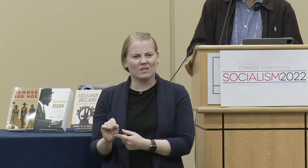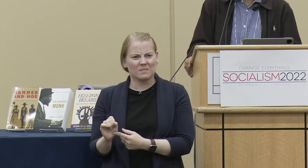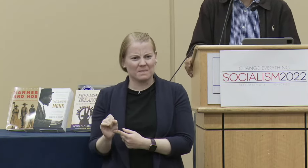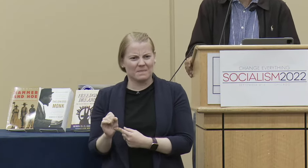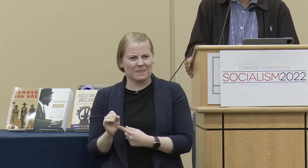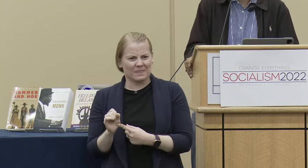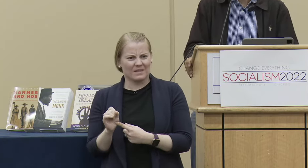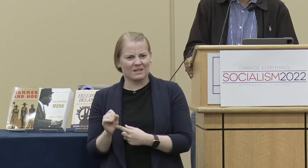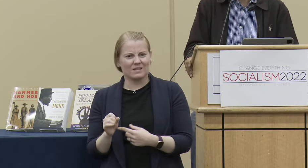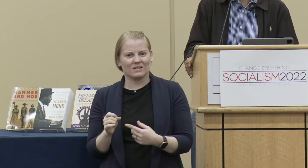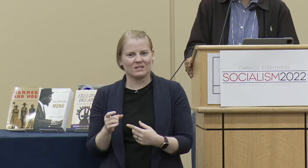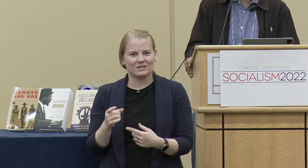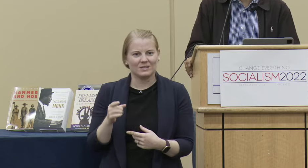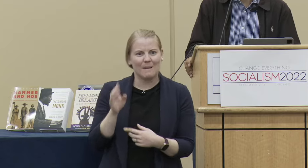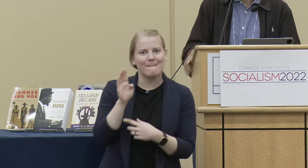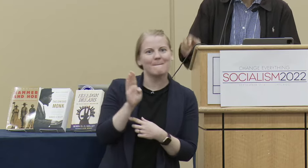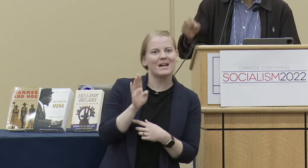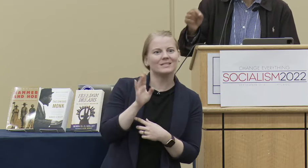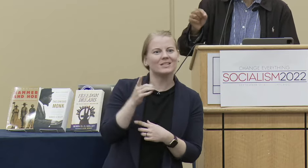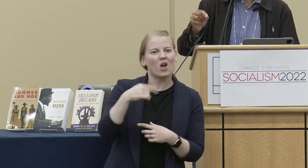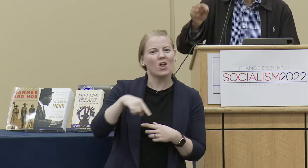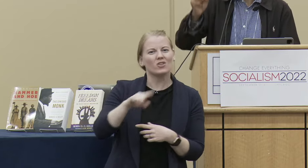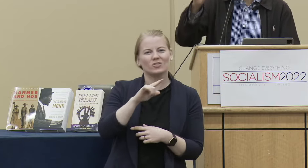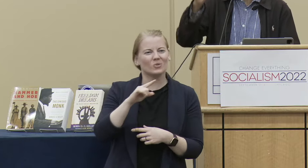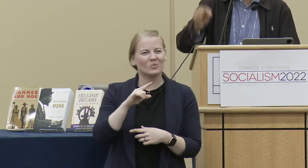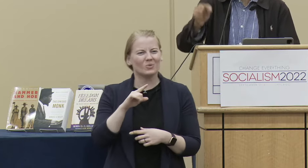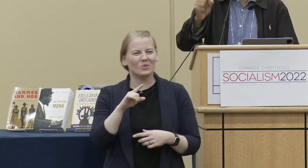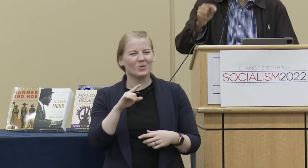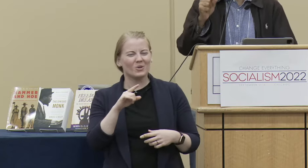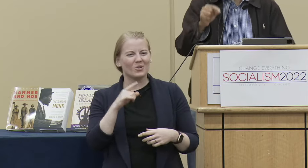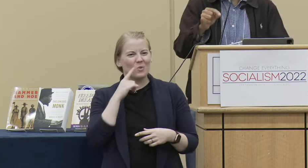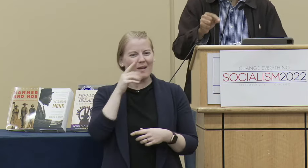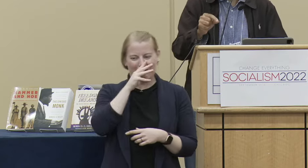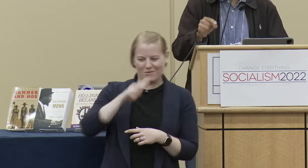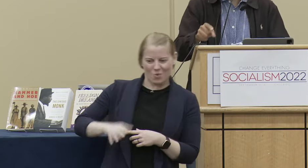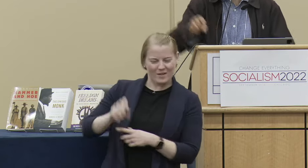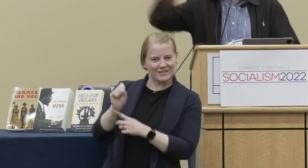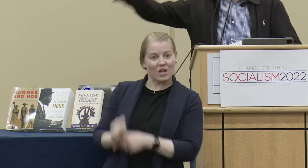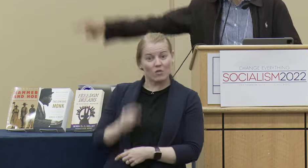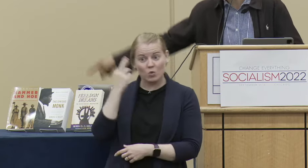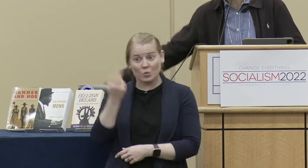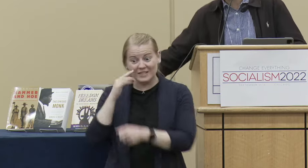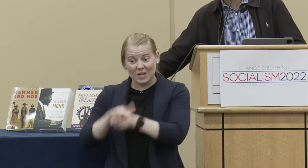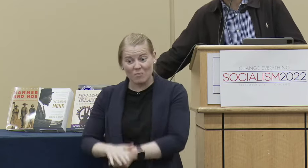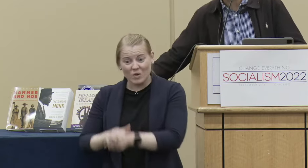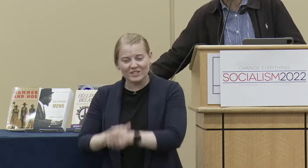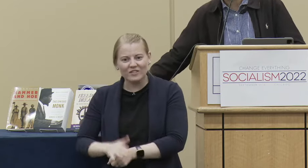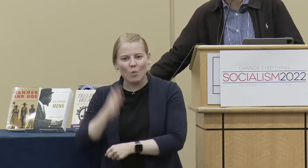about the south, and I wrote something saying you're all